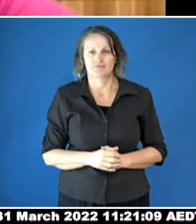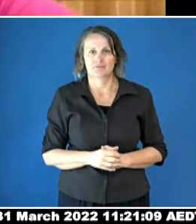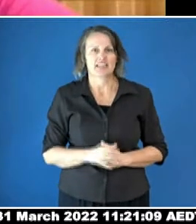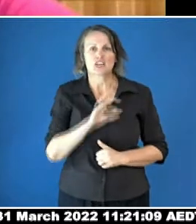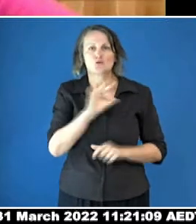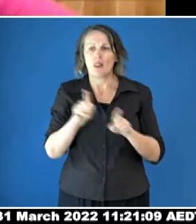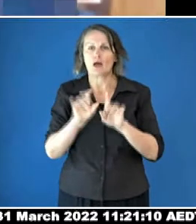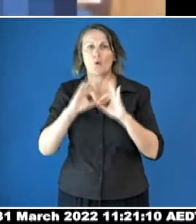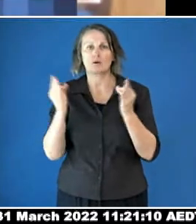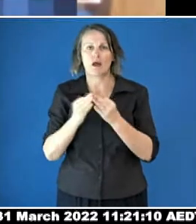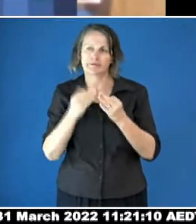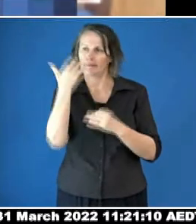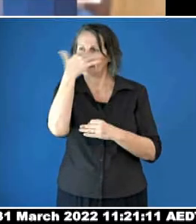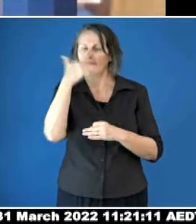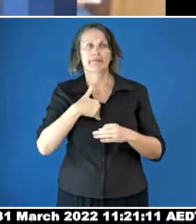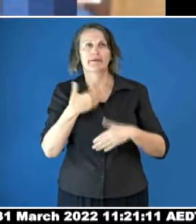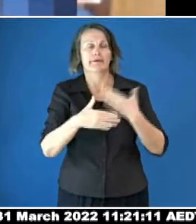simply a matter of 'let it happen and then let's respond to it', but